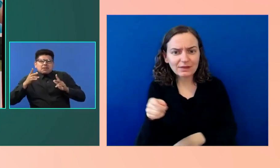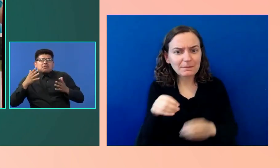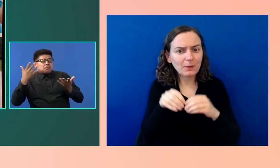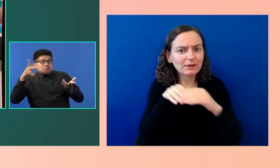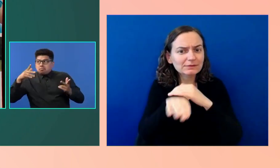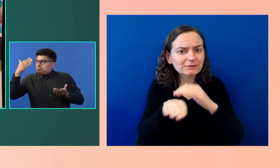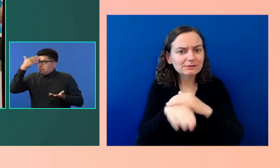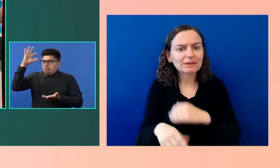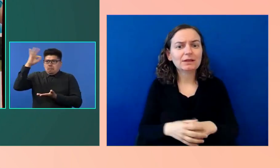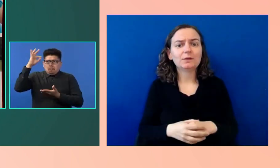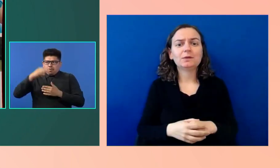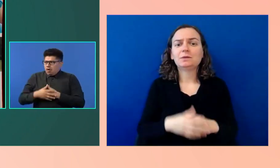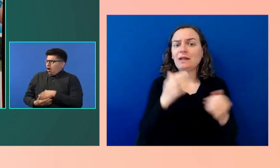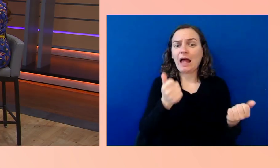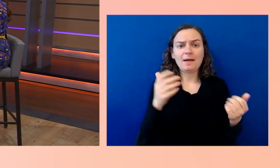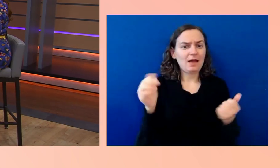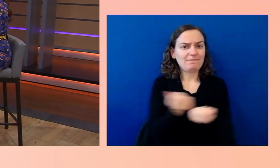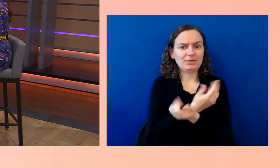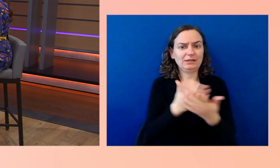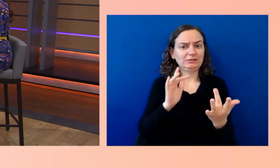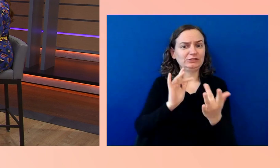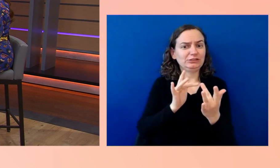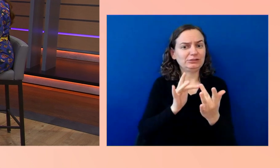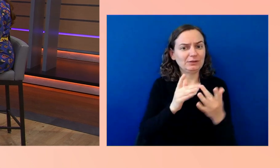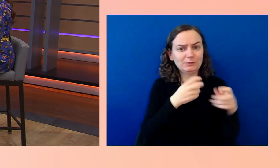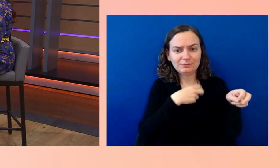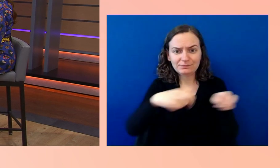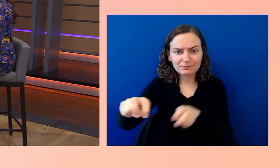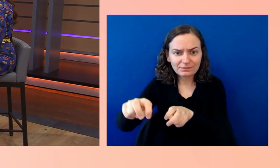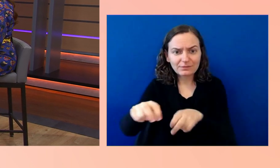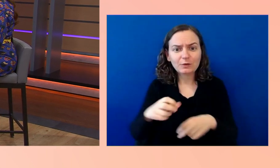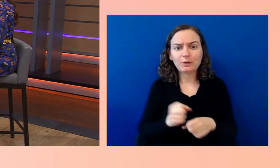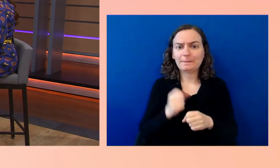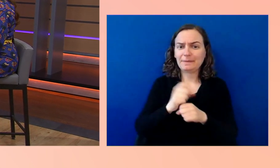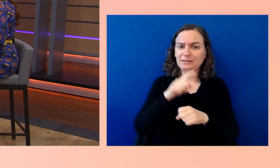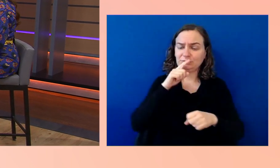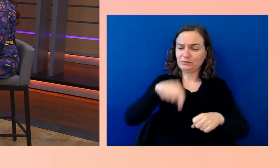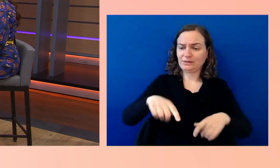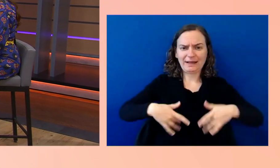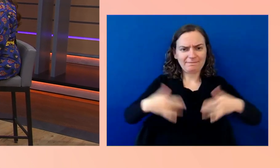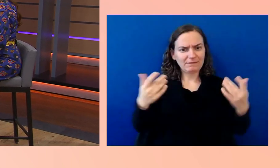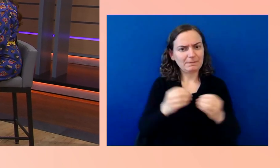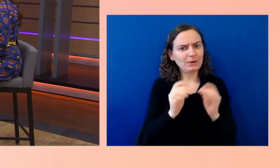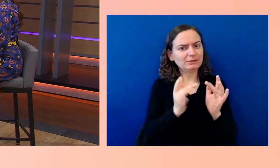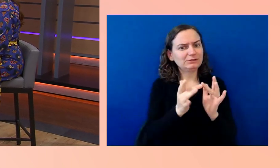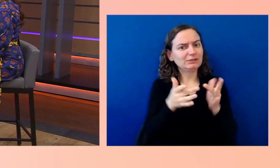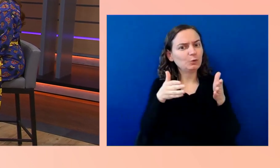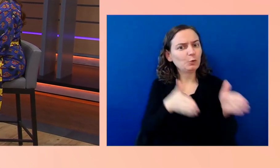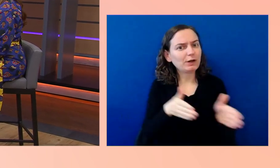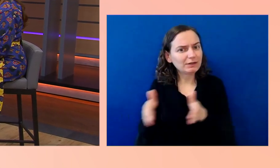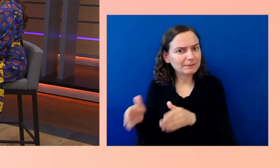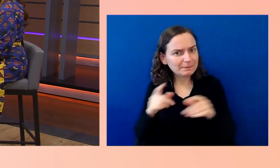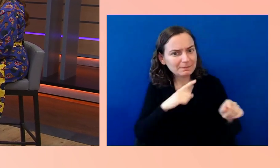incorporate that screen into the experience in a way that works and is in harmony with the content